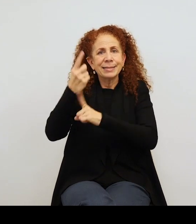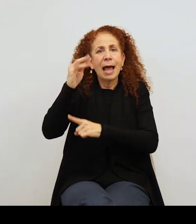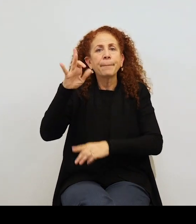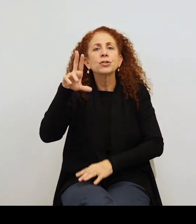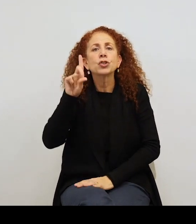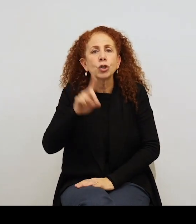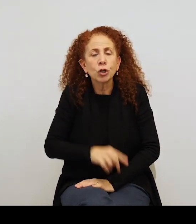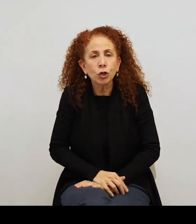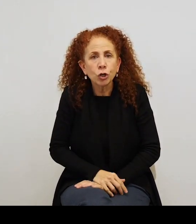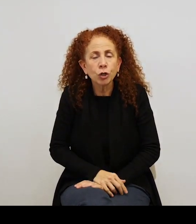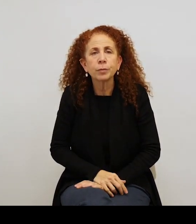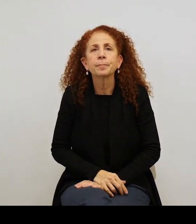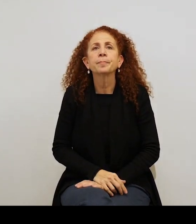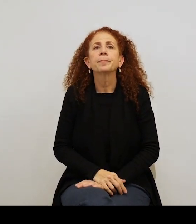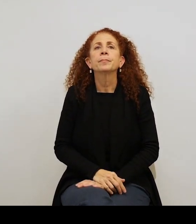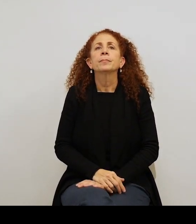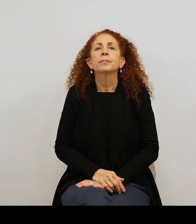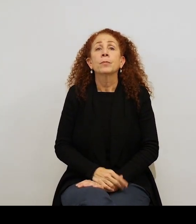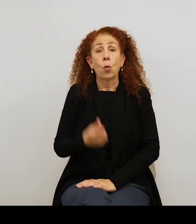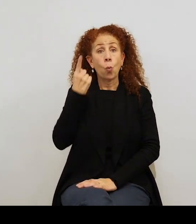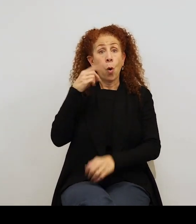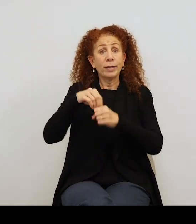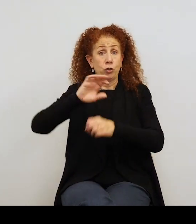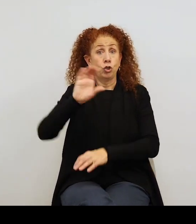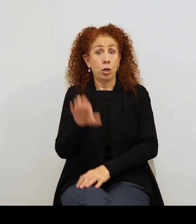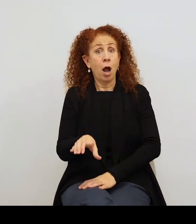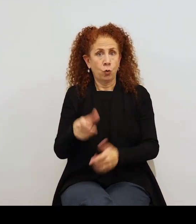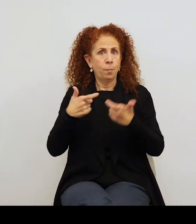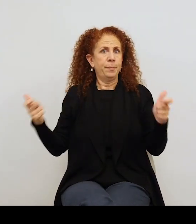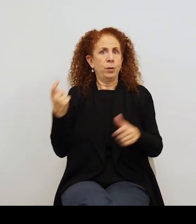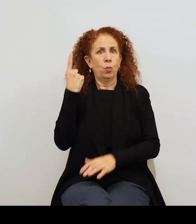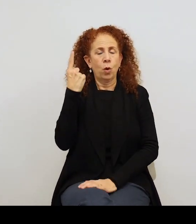particularly as the exhibition was in Chicago, the city that,